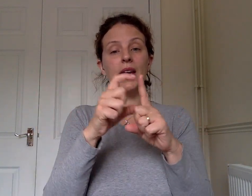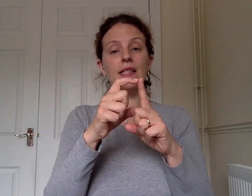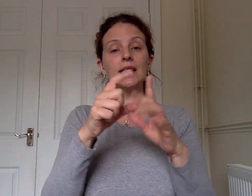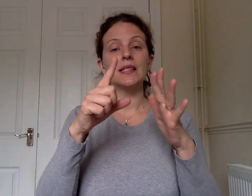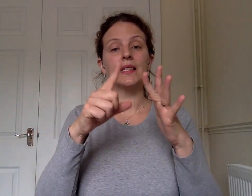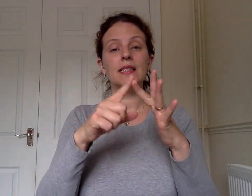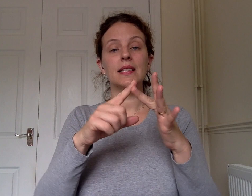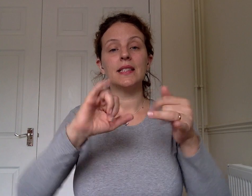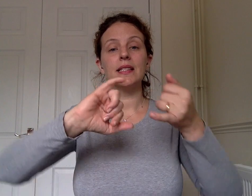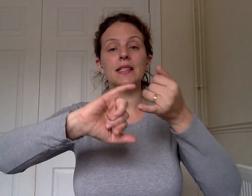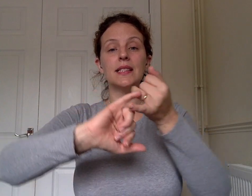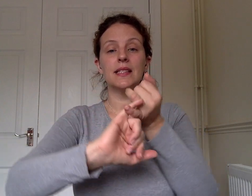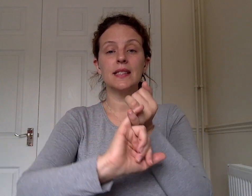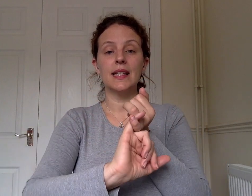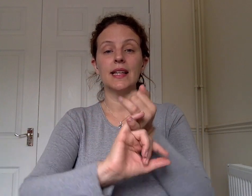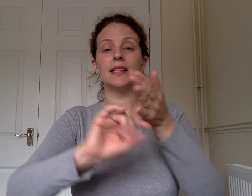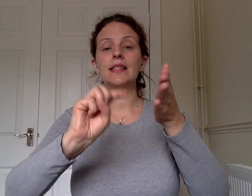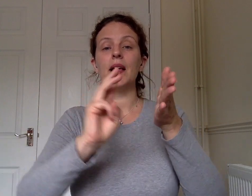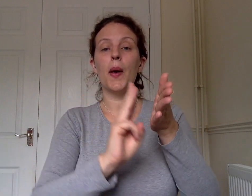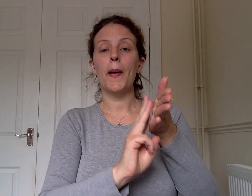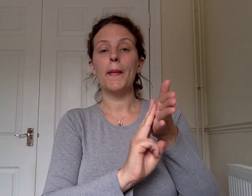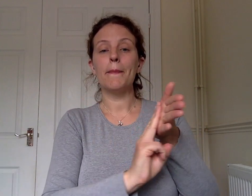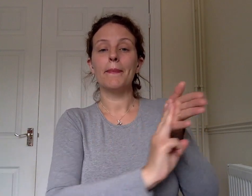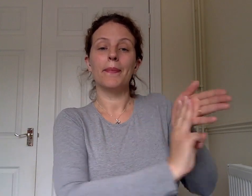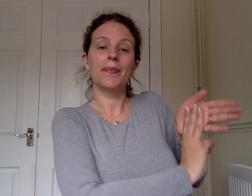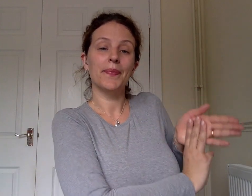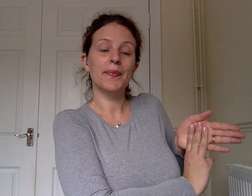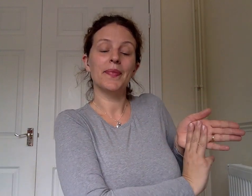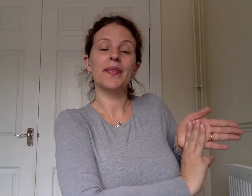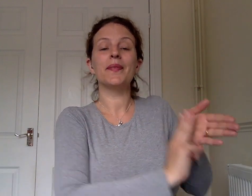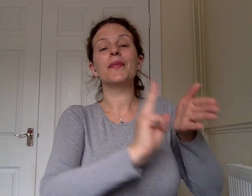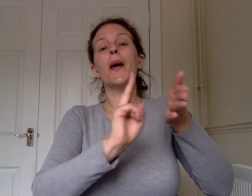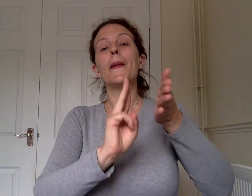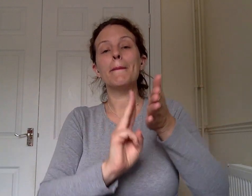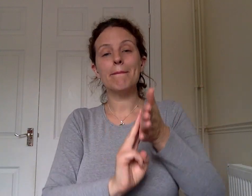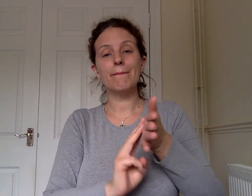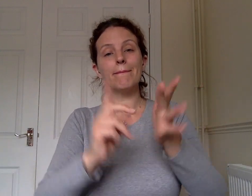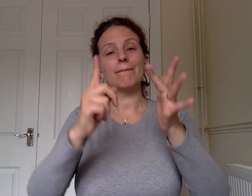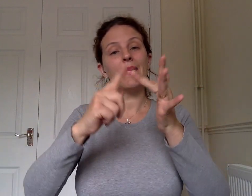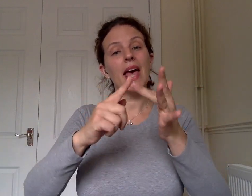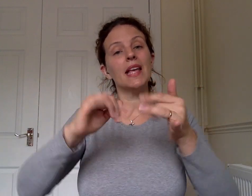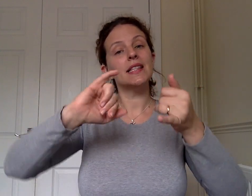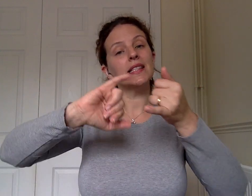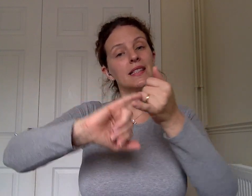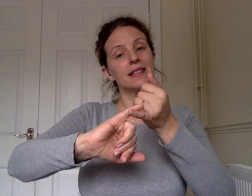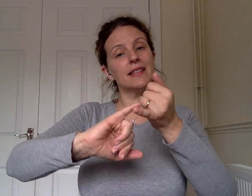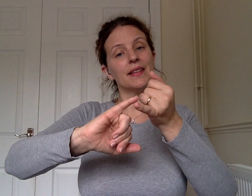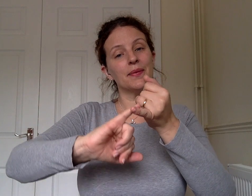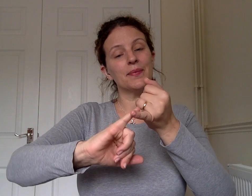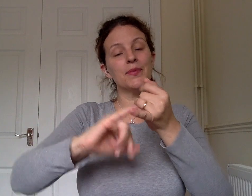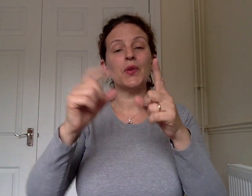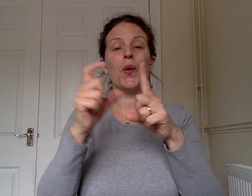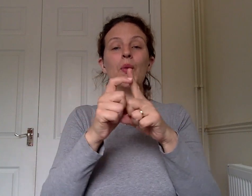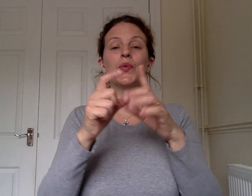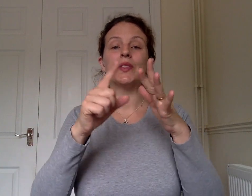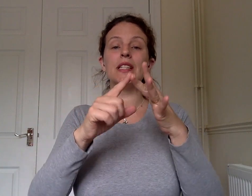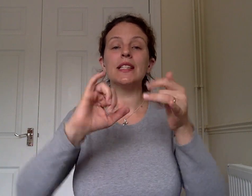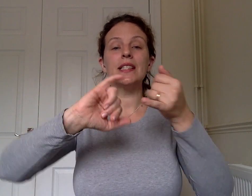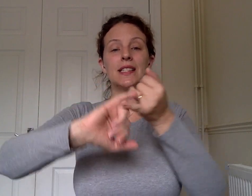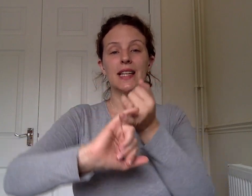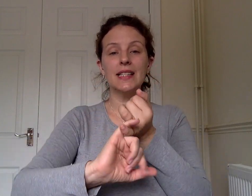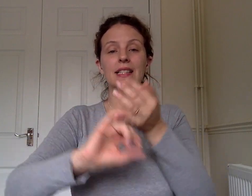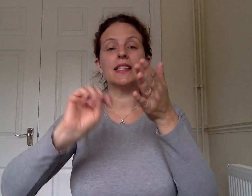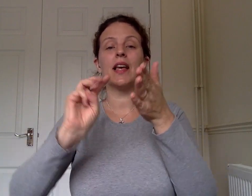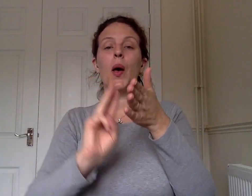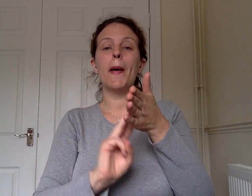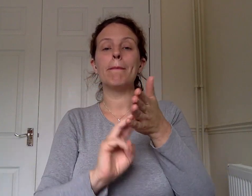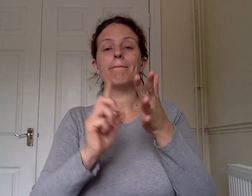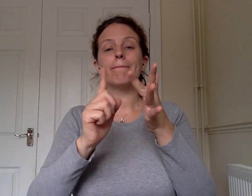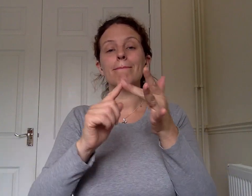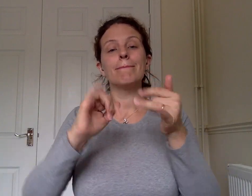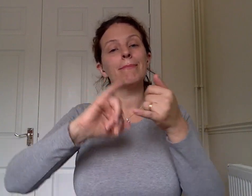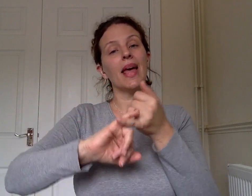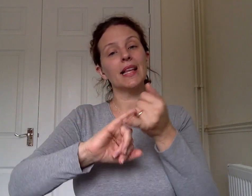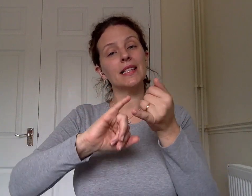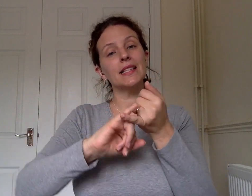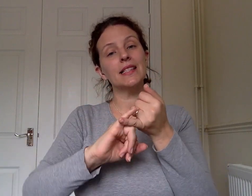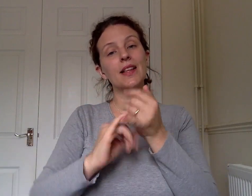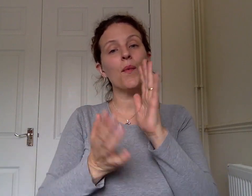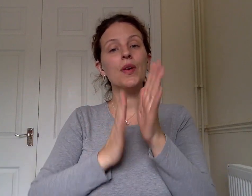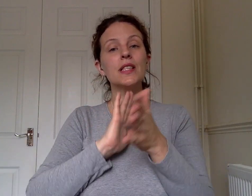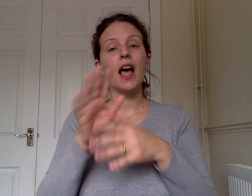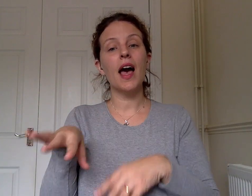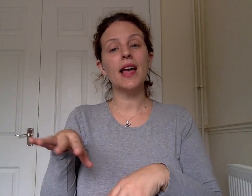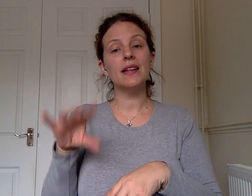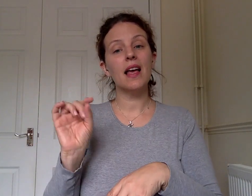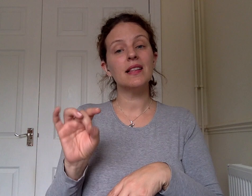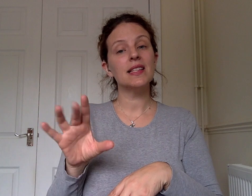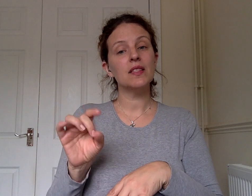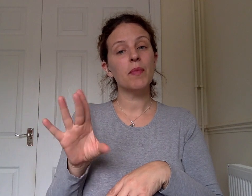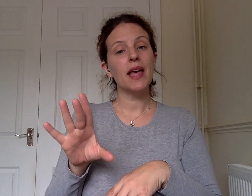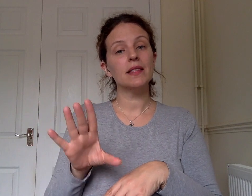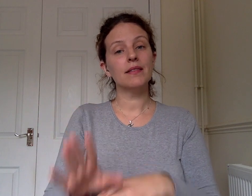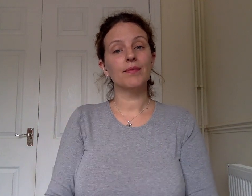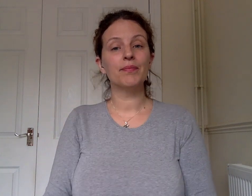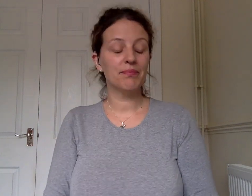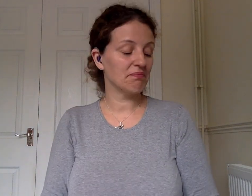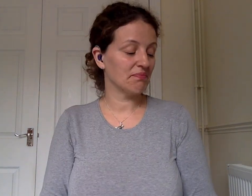Dismiss sign is.....